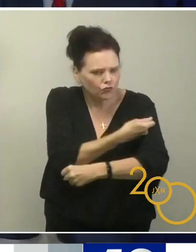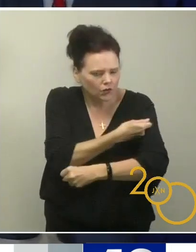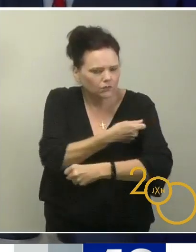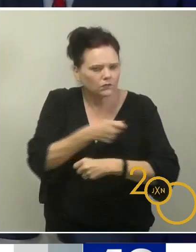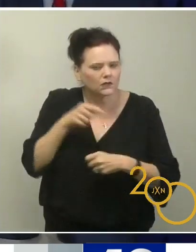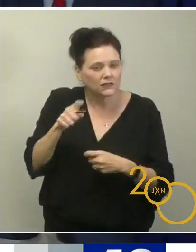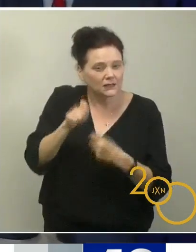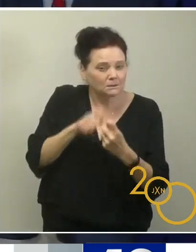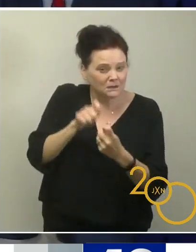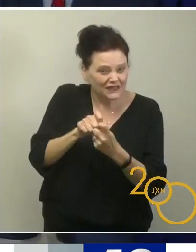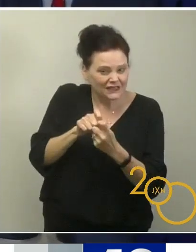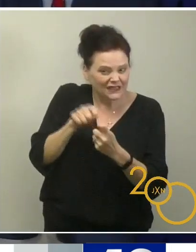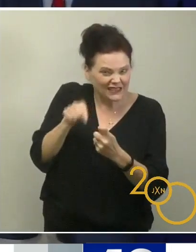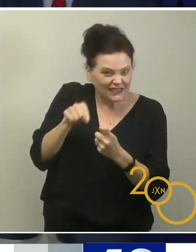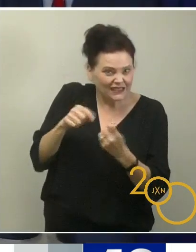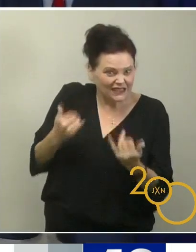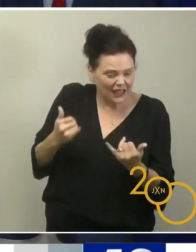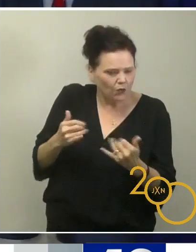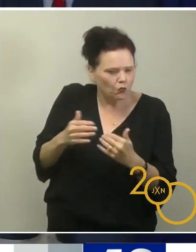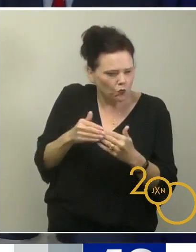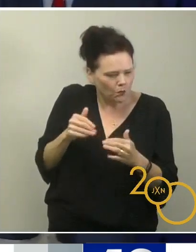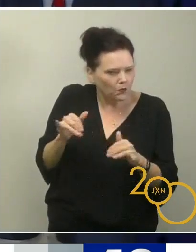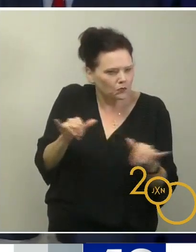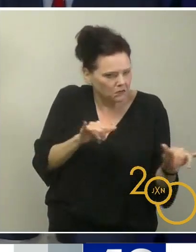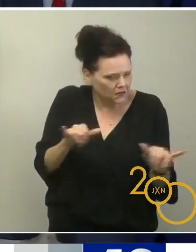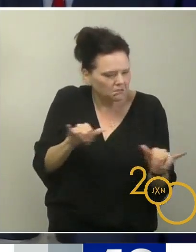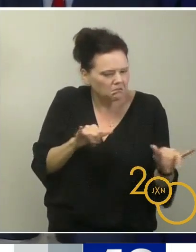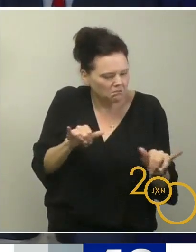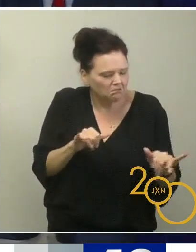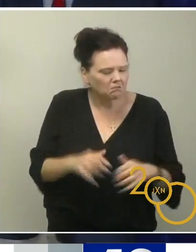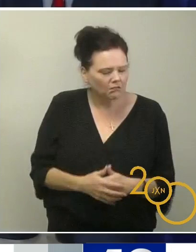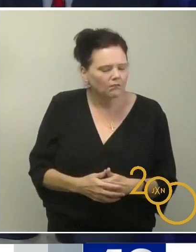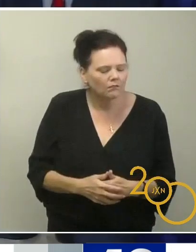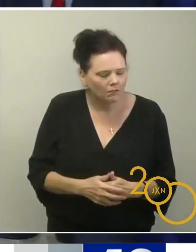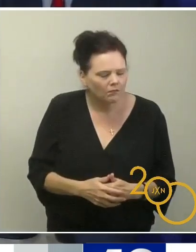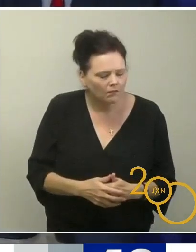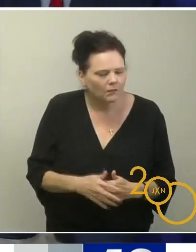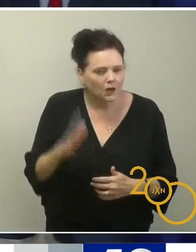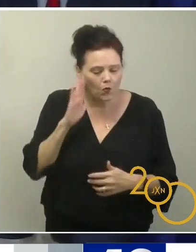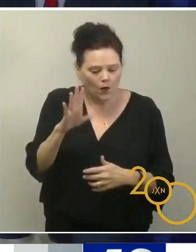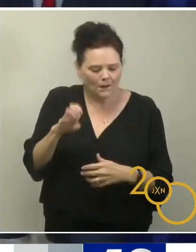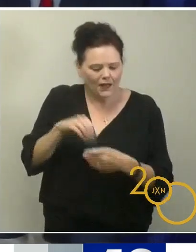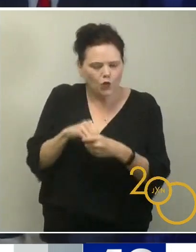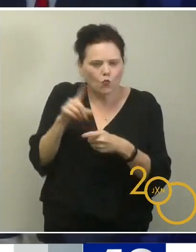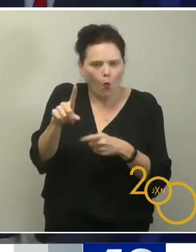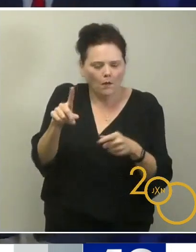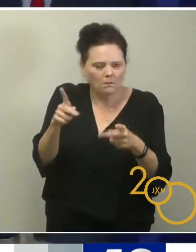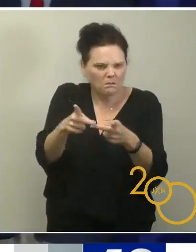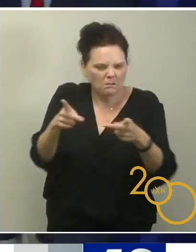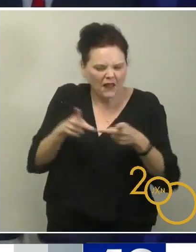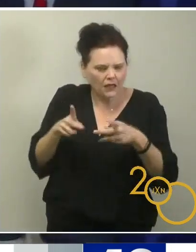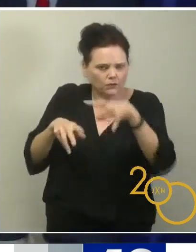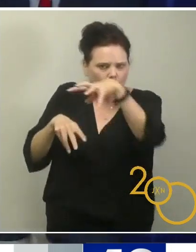WE ACTIVATED THE NATIONAL GUARD. WE OPENED CENTERS OF FACILITIES ALL OVER THE STATE. THIS PARTICULAR TASK IS NOT GOING TO BE UNLIKE THAT